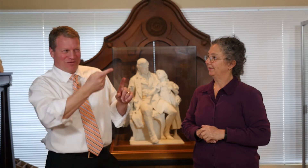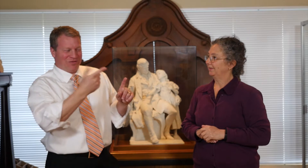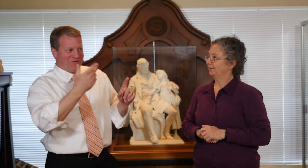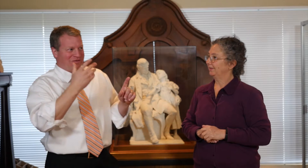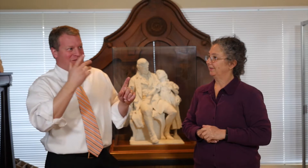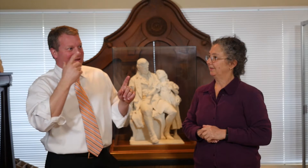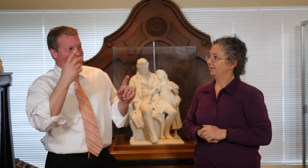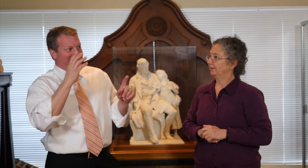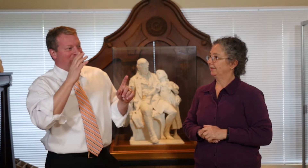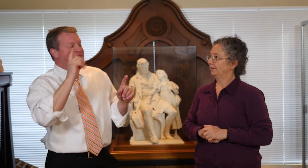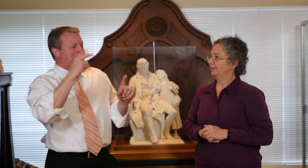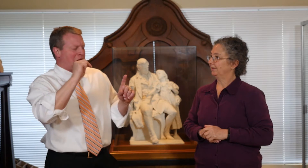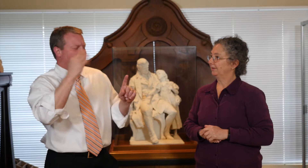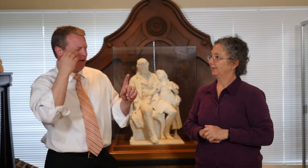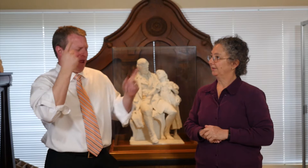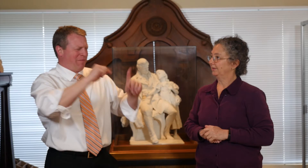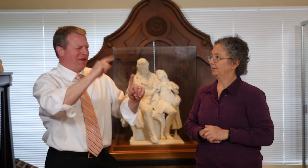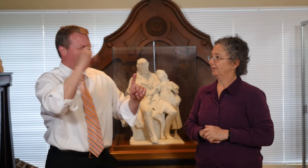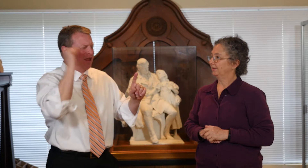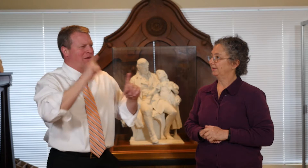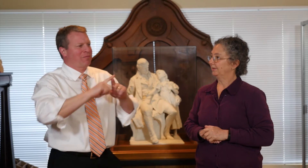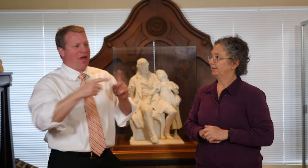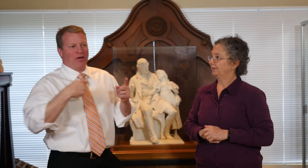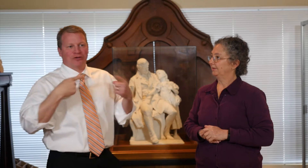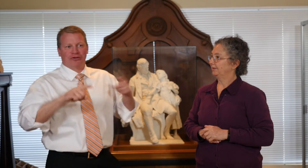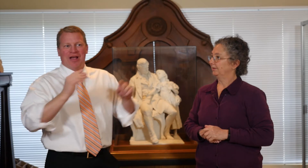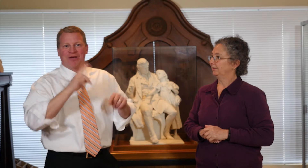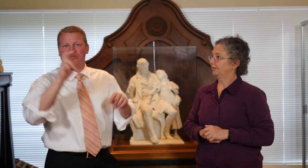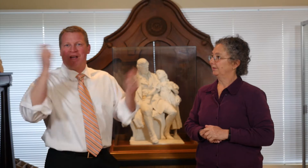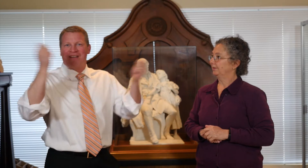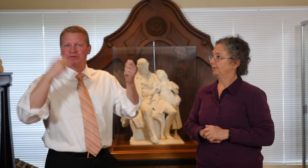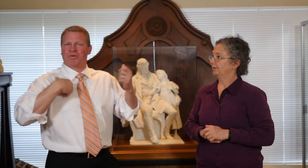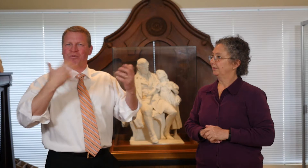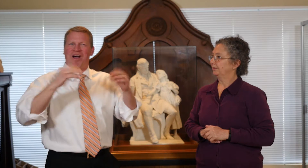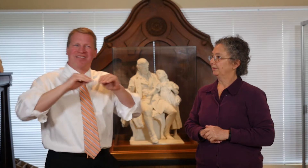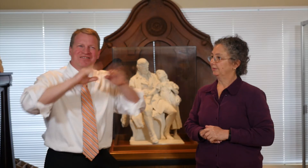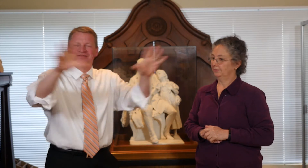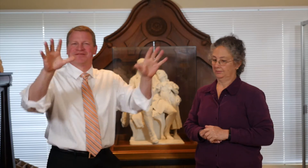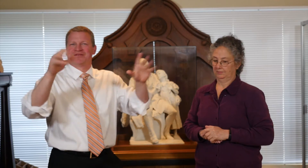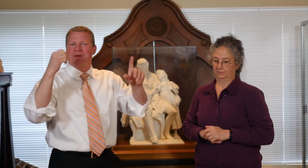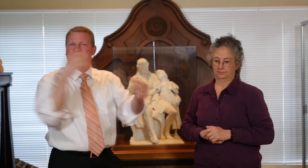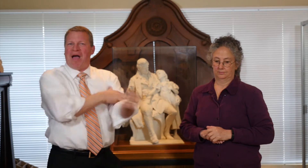to her about the importance of the DPN and we knew it did happen at Gallaudet but we